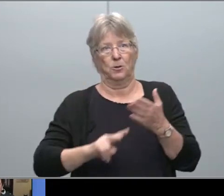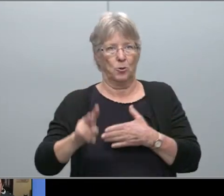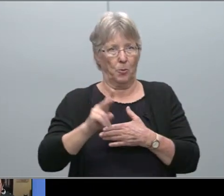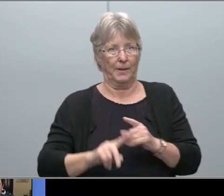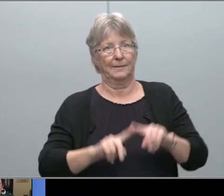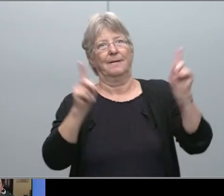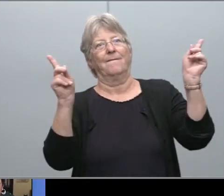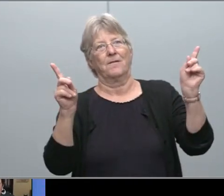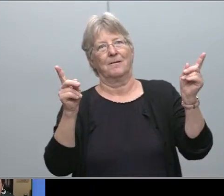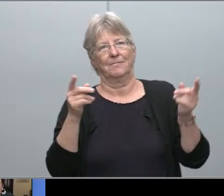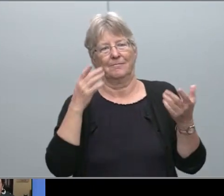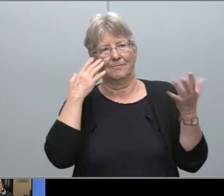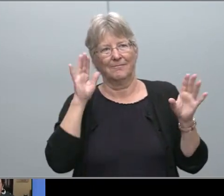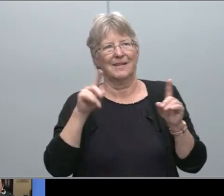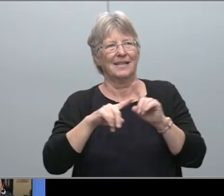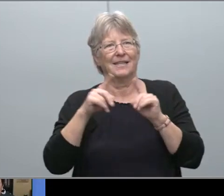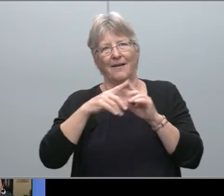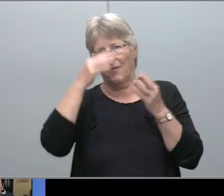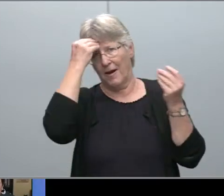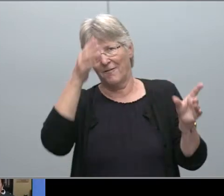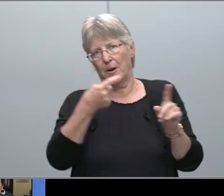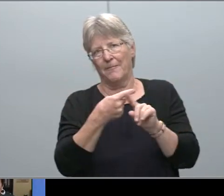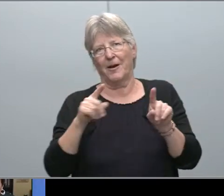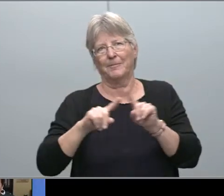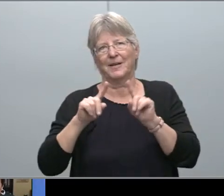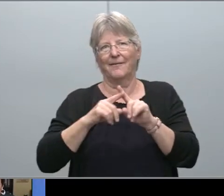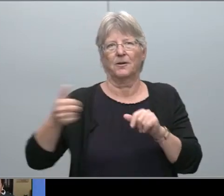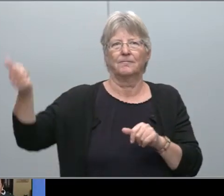But we're gonna move onto our presentation today.